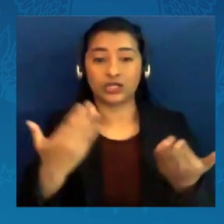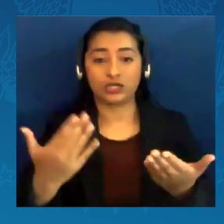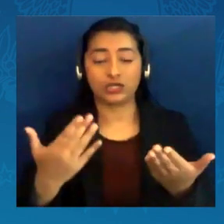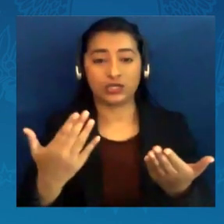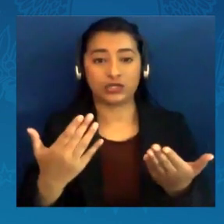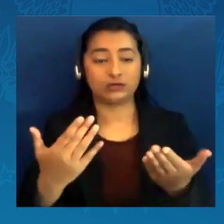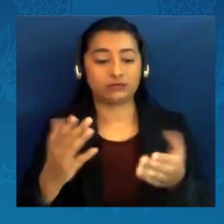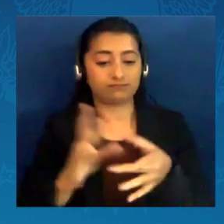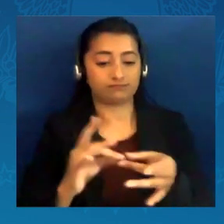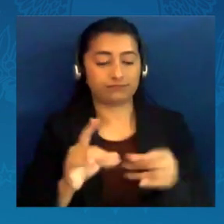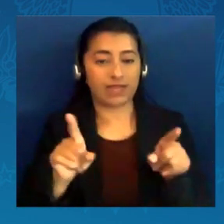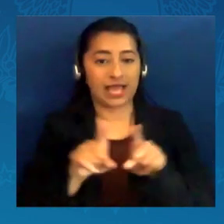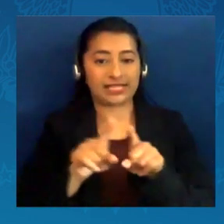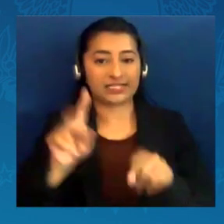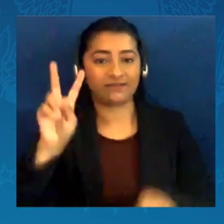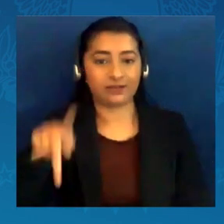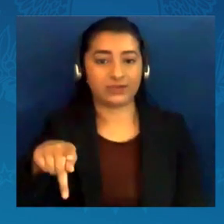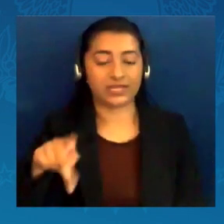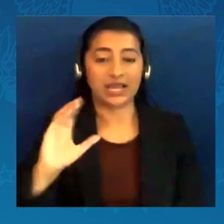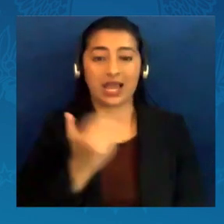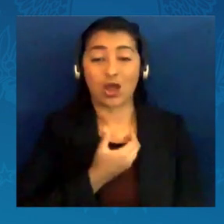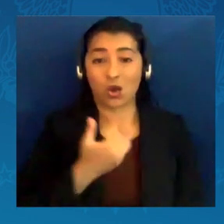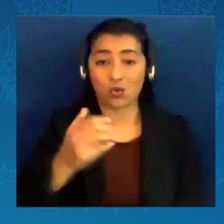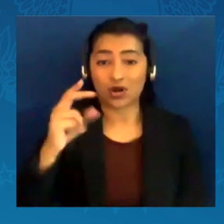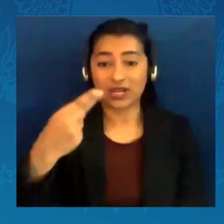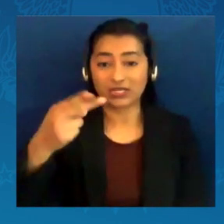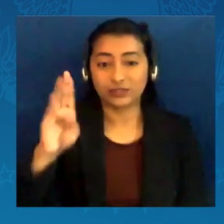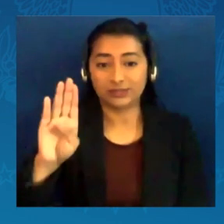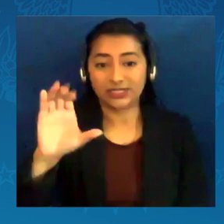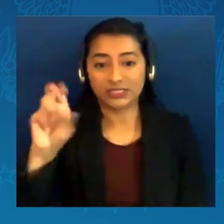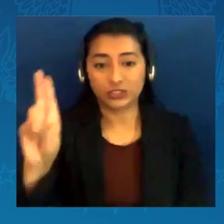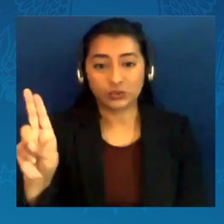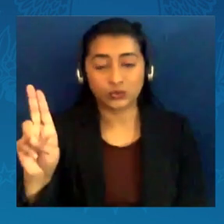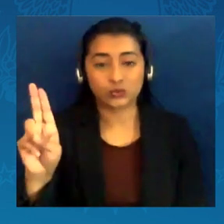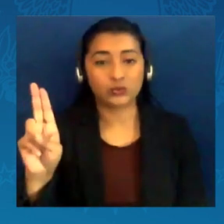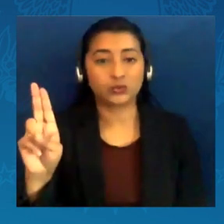that our HBCUs are some of the great leaders